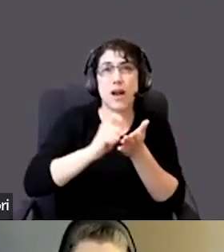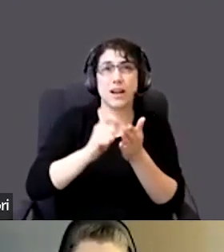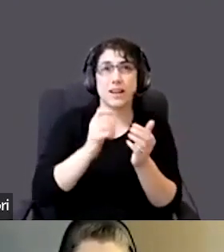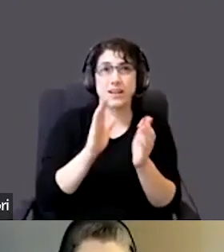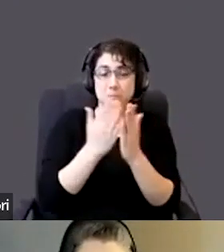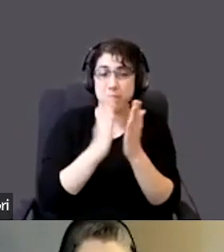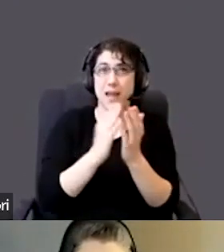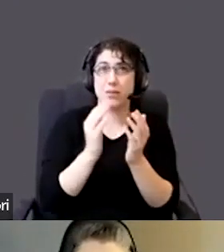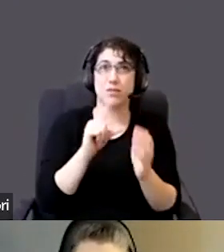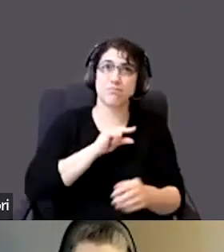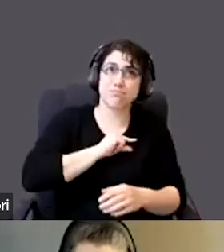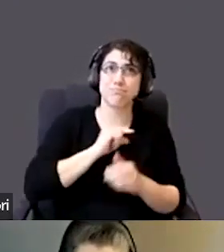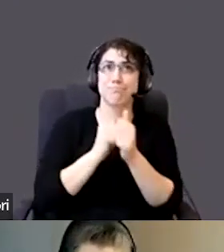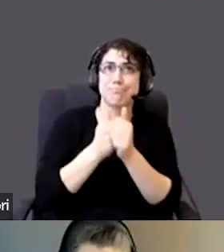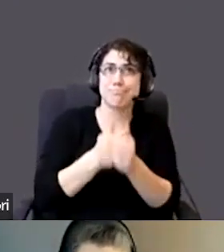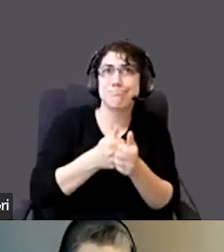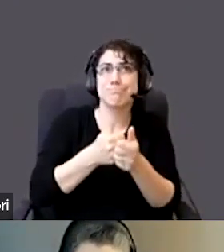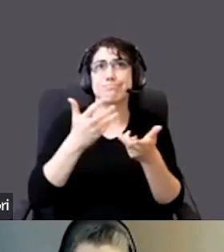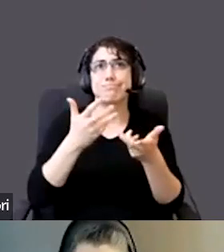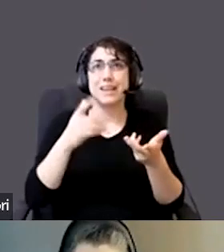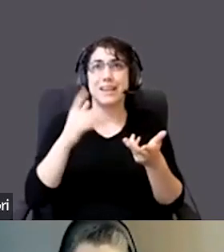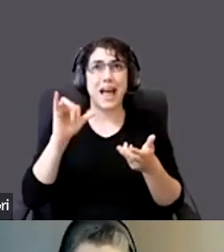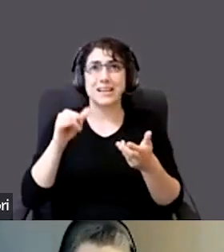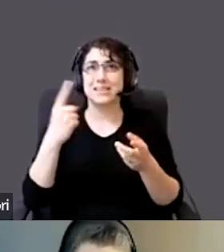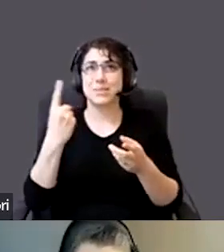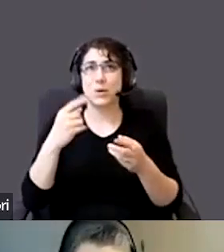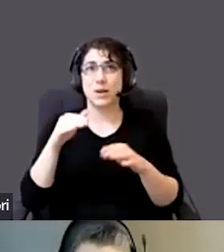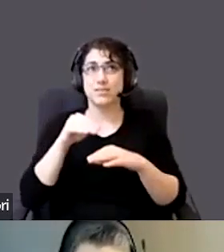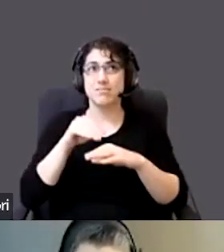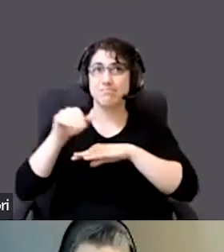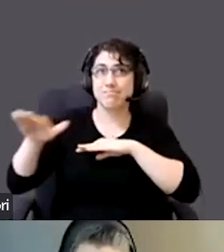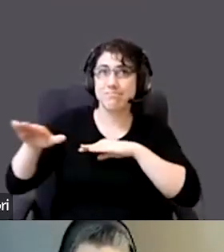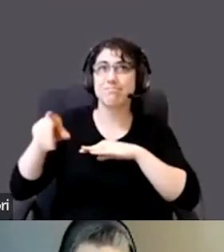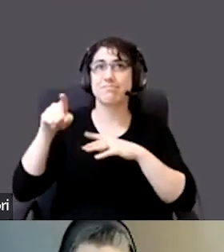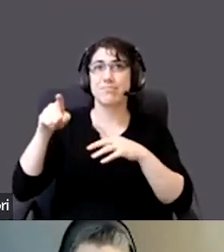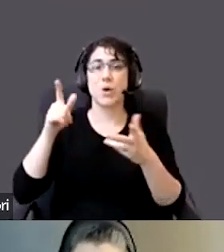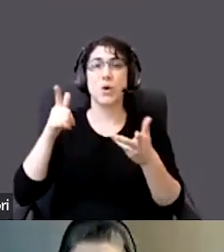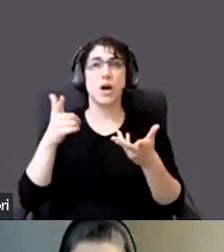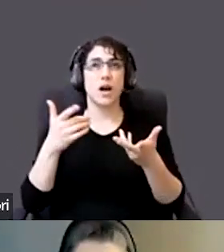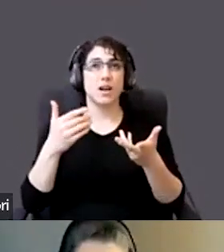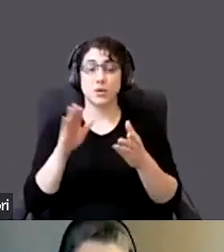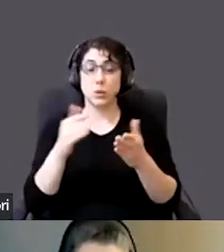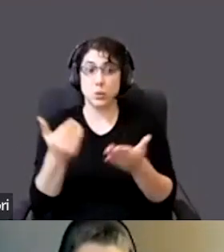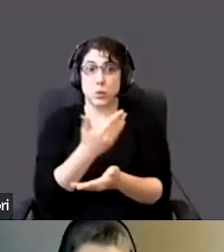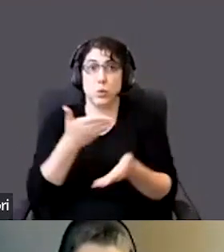Now, that's something that we could forward to you guys and say, "Okay, here's a whole new way of doing something. It's very specific.